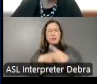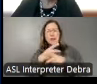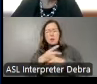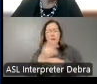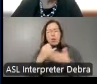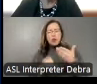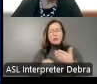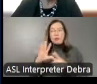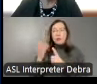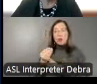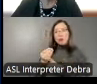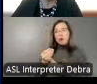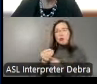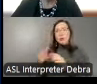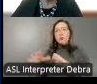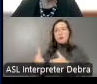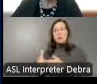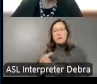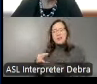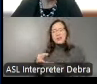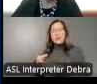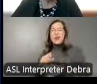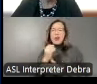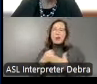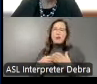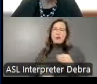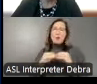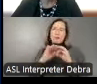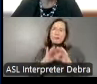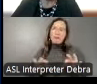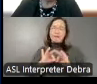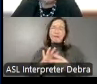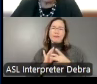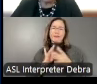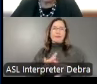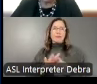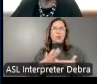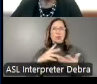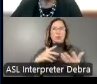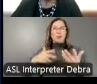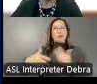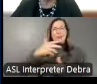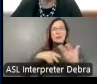and continue to make the arts more relevant to our society. To the dedicated staff, the National